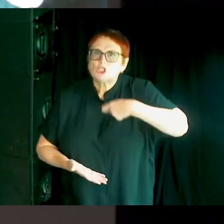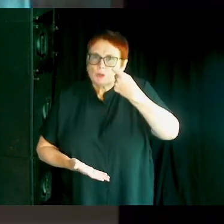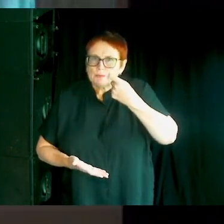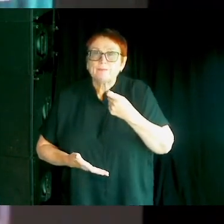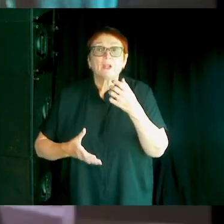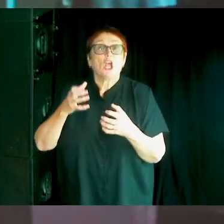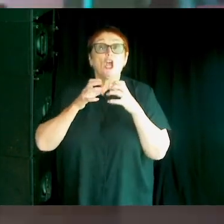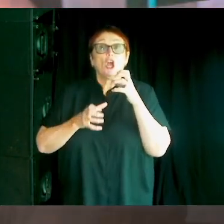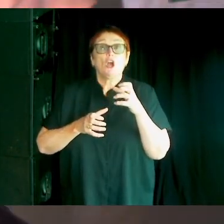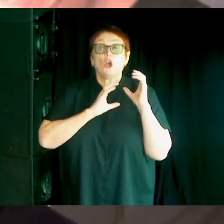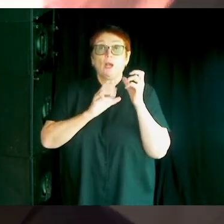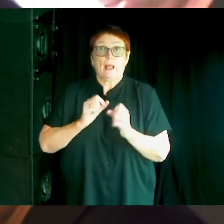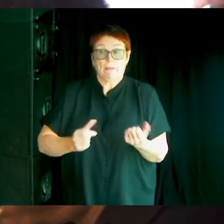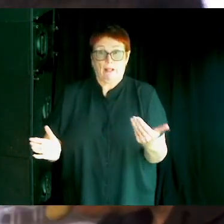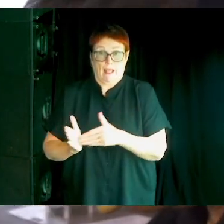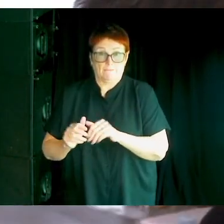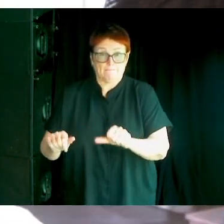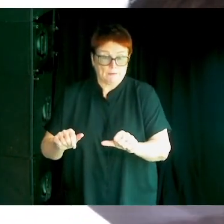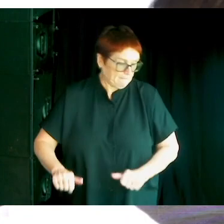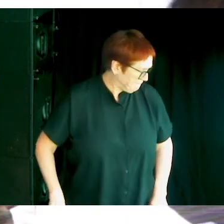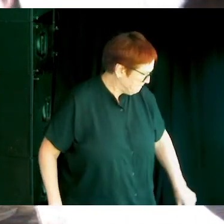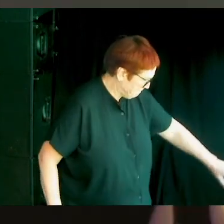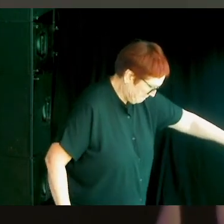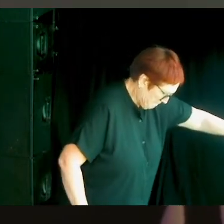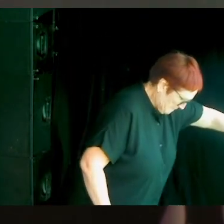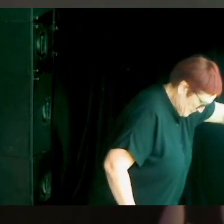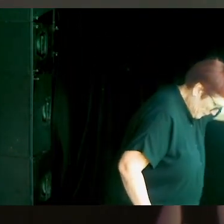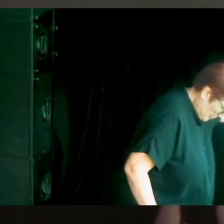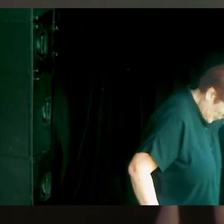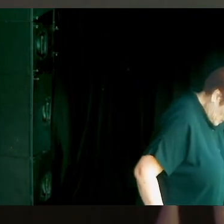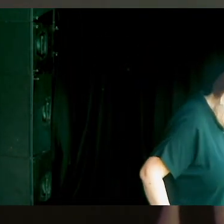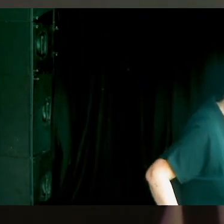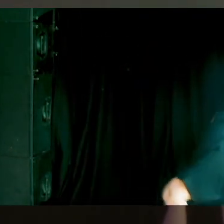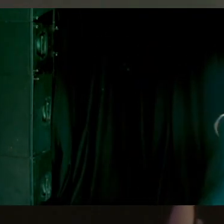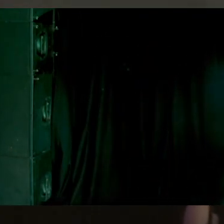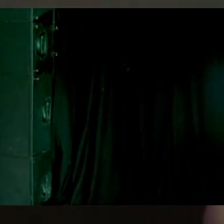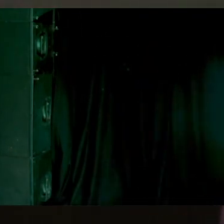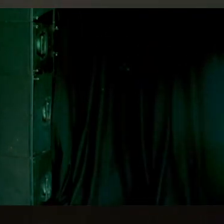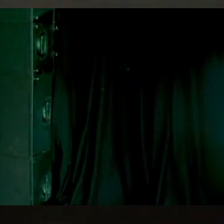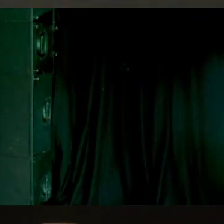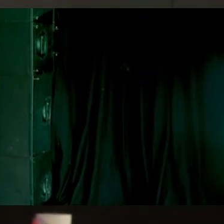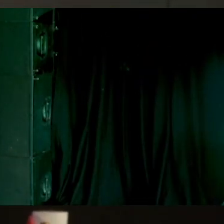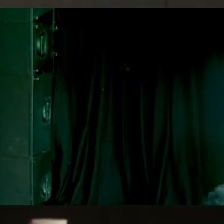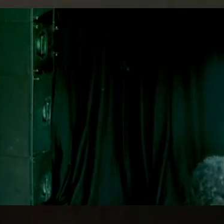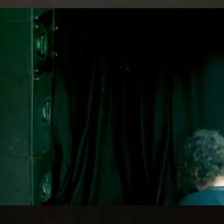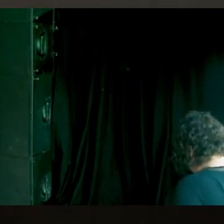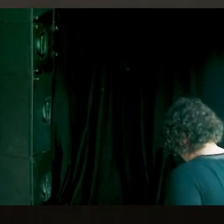again so let it boil you don't want to boil too much all of it because the coconut milk